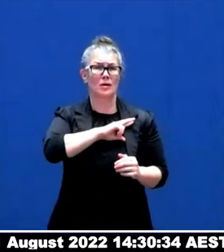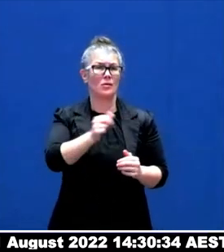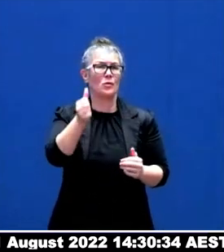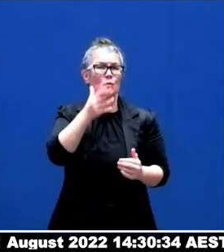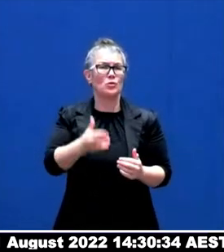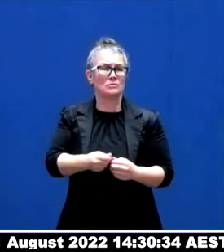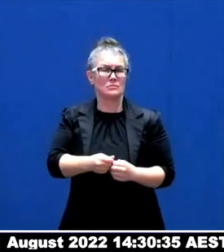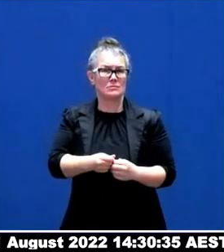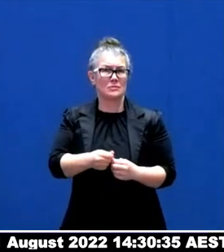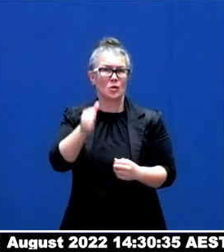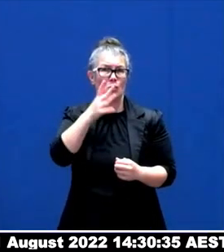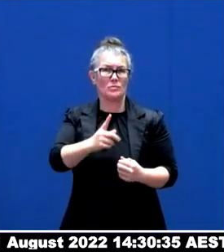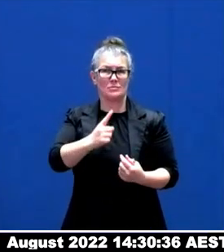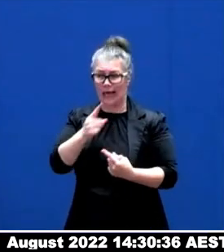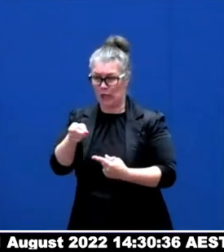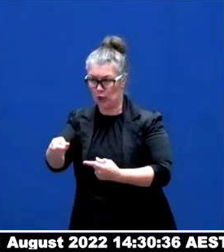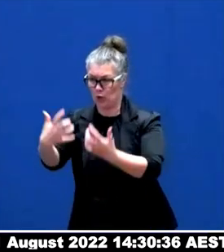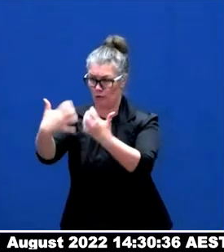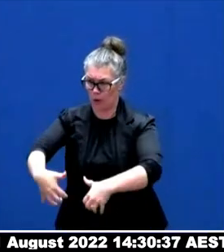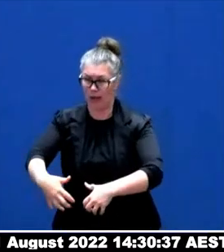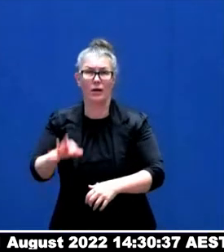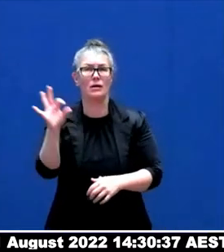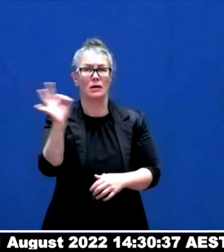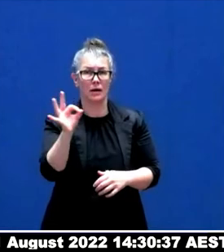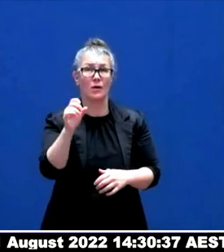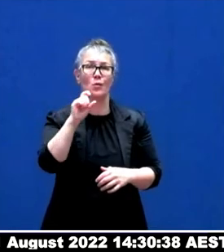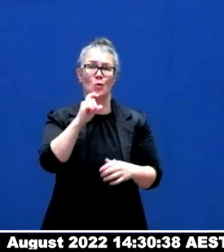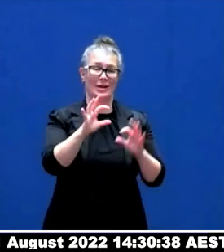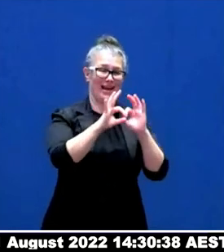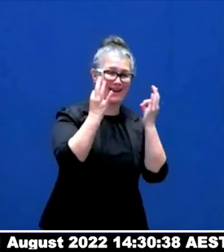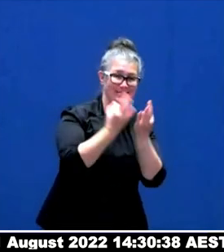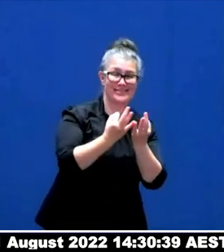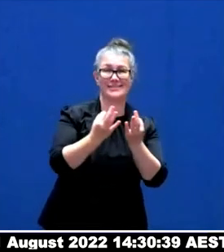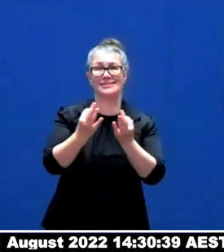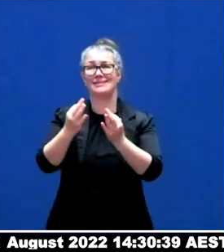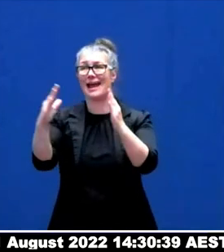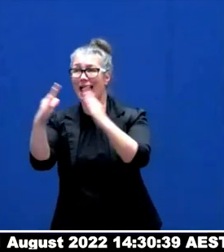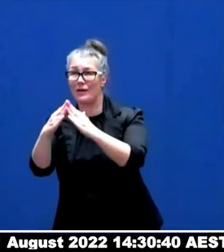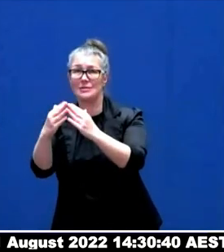We would work that out between the agency and - and housing or homelessness services